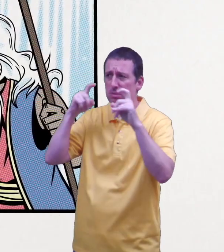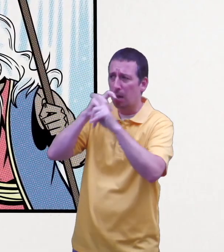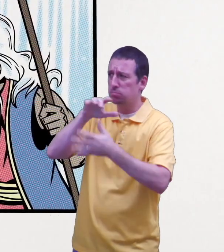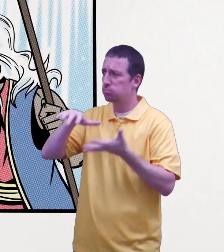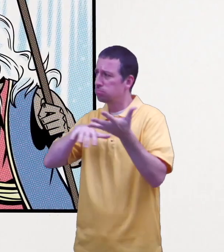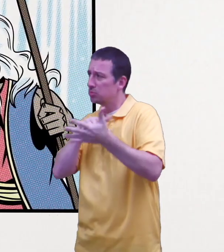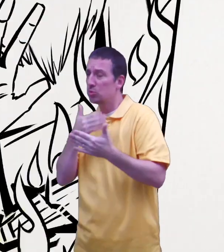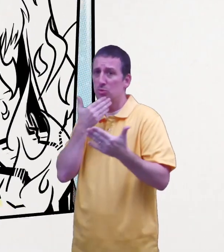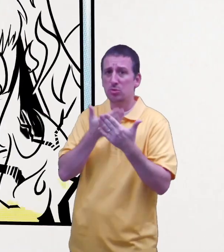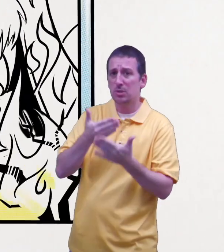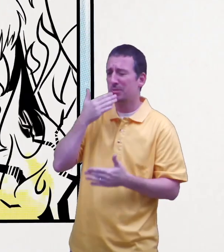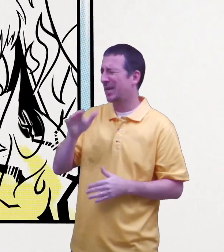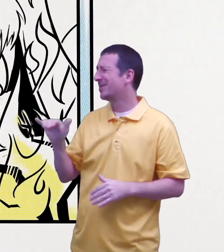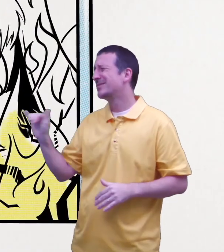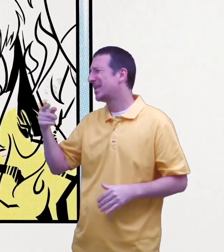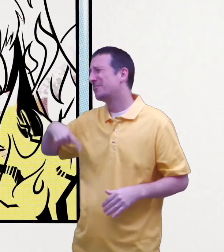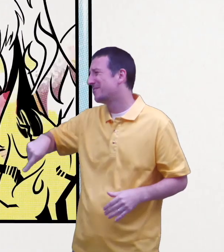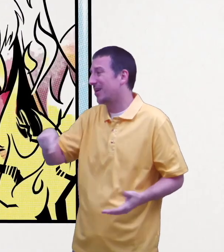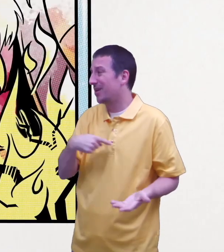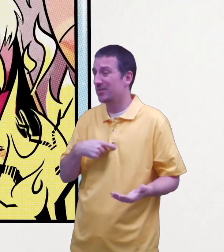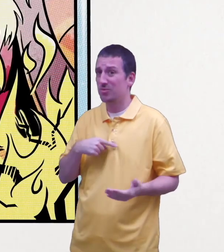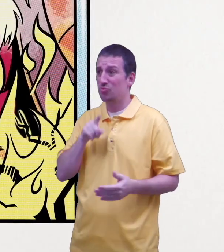a mixed bag of good and evil, just like us.